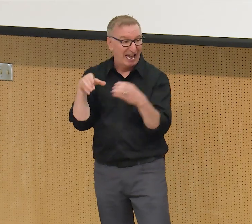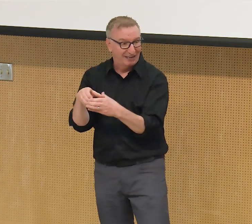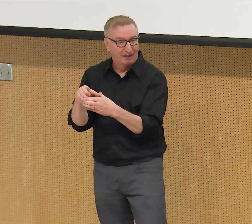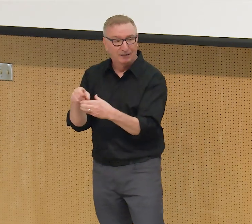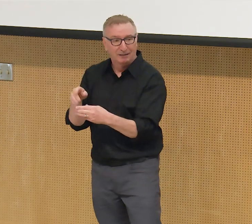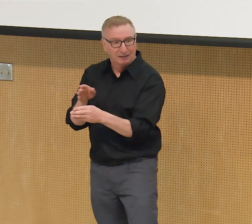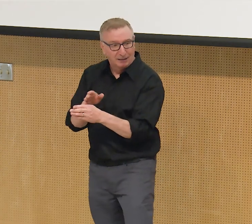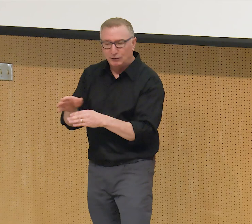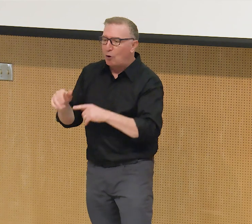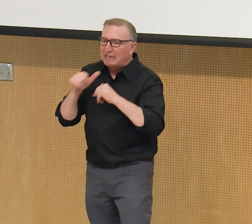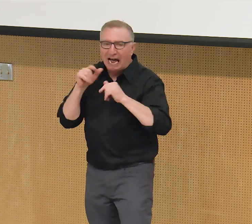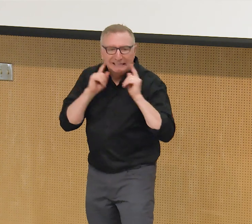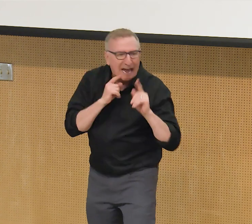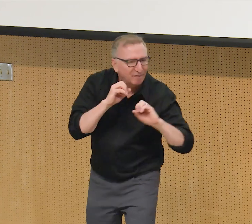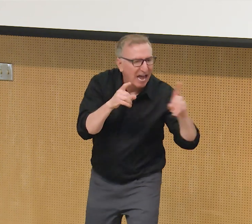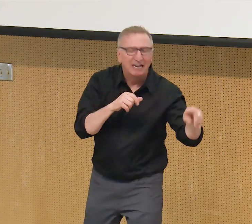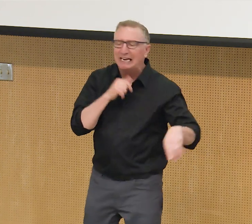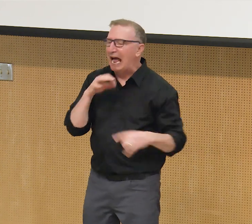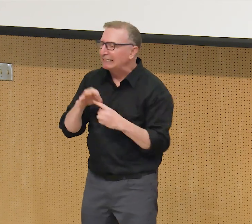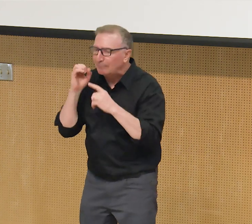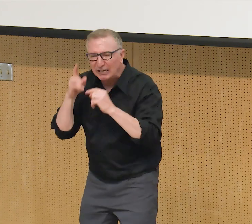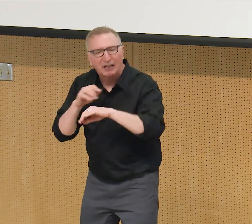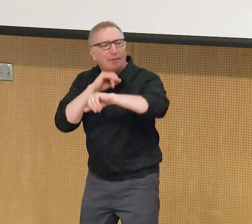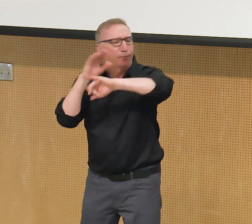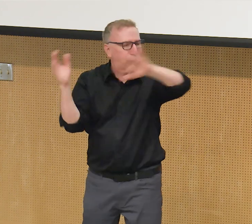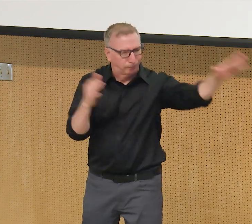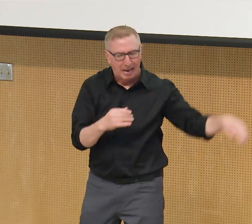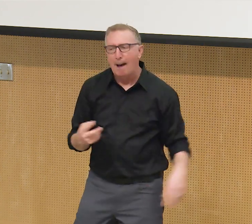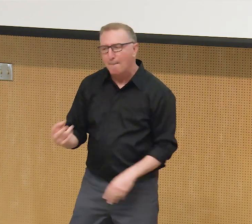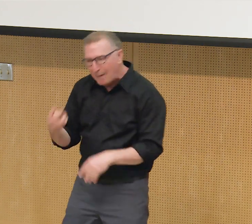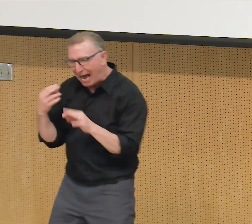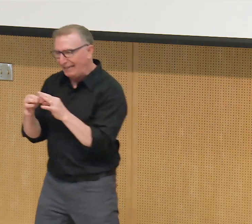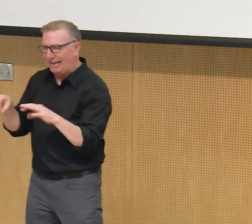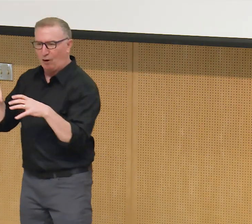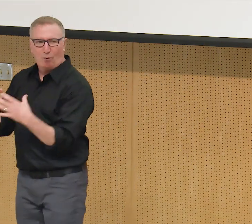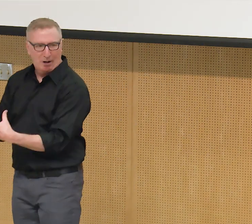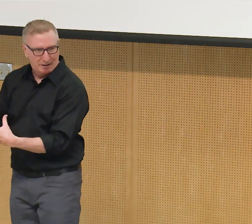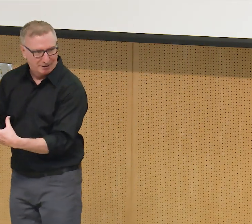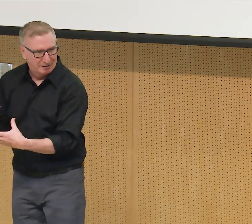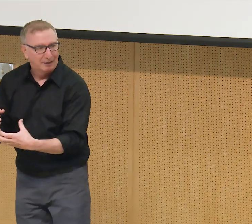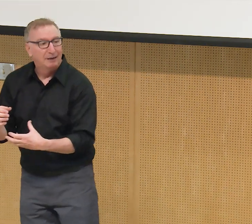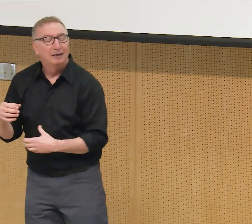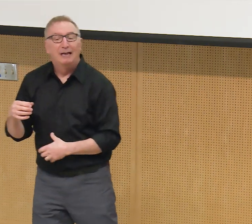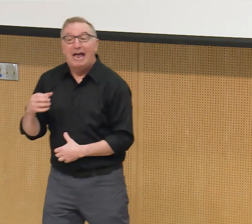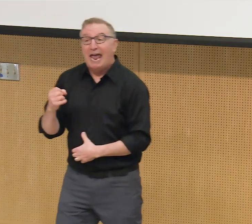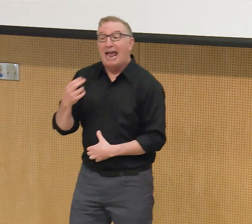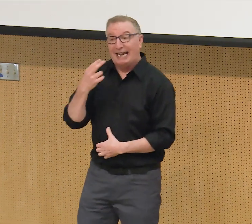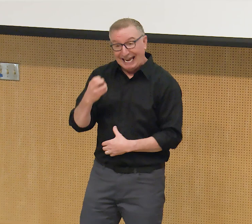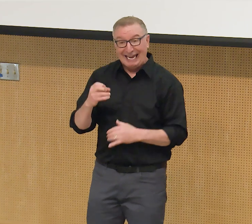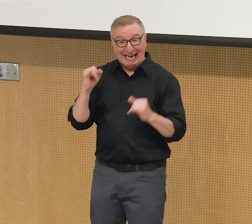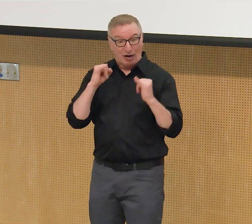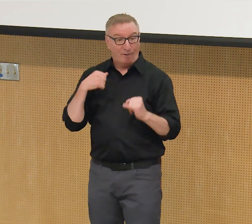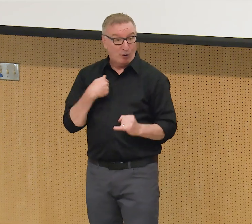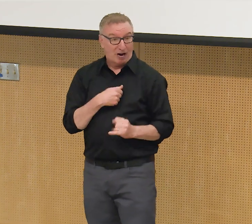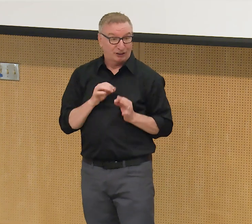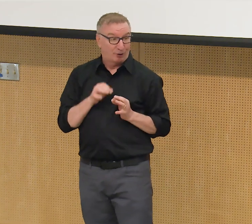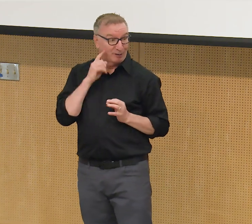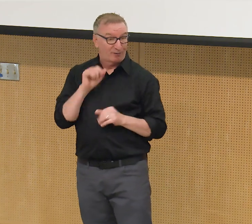under the Stanford School for Education. Not Deaf education, special education, but bilingual education.